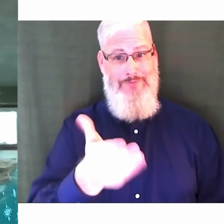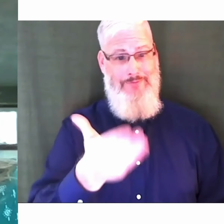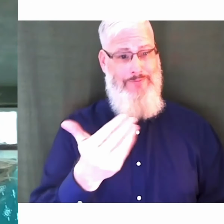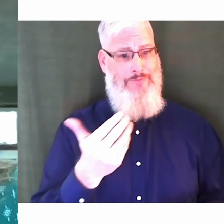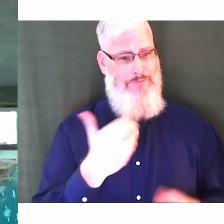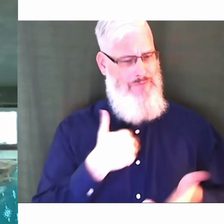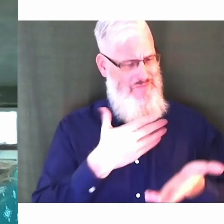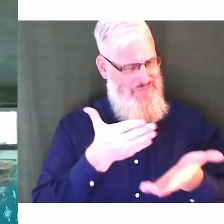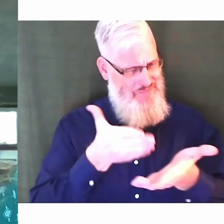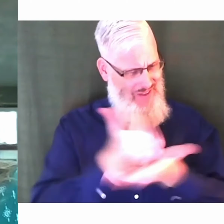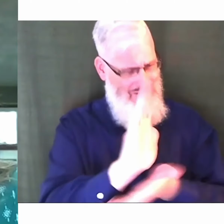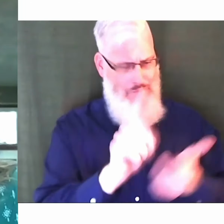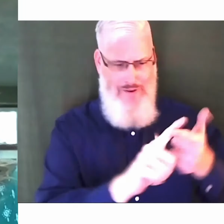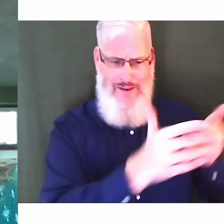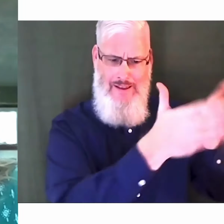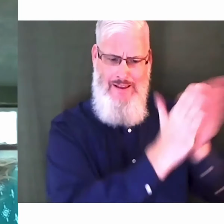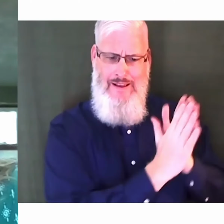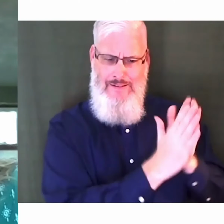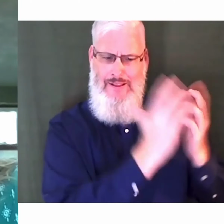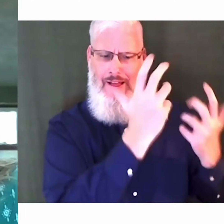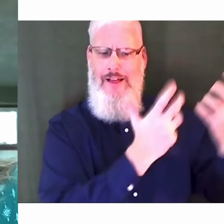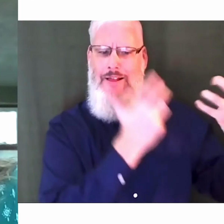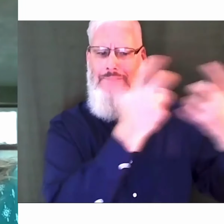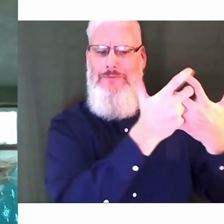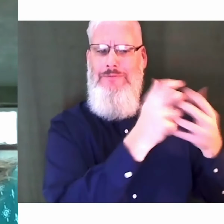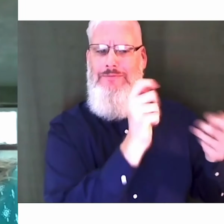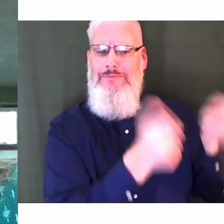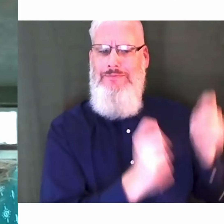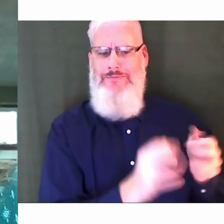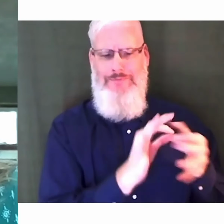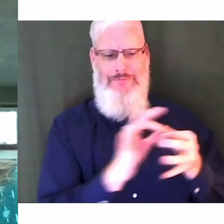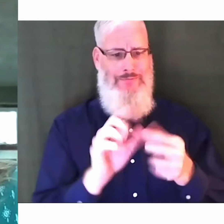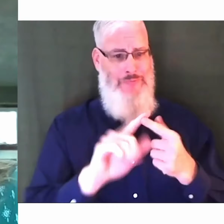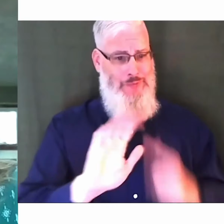You have the right to request a disability related accommodation.